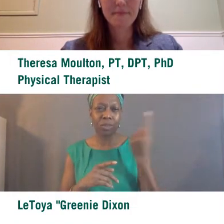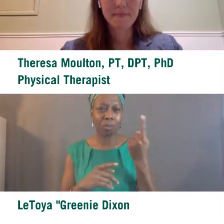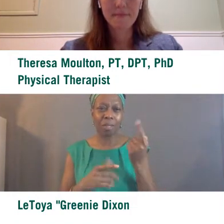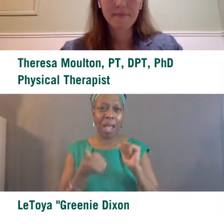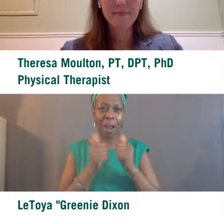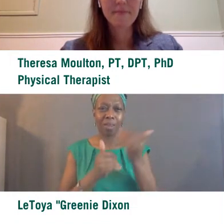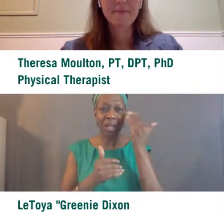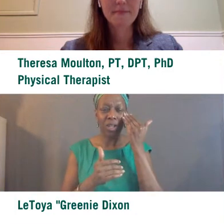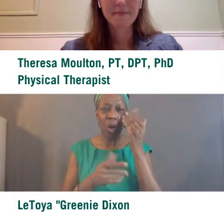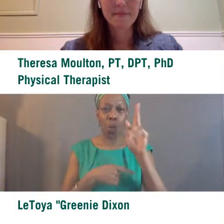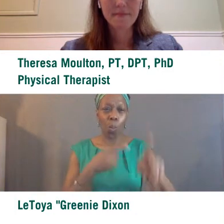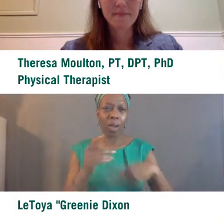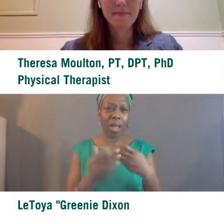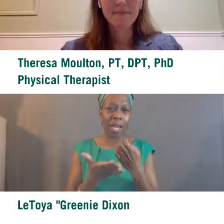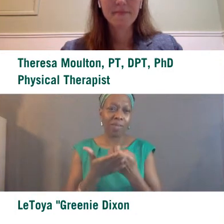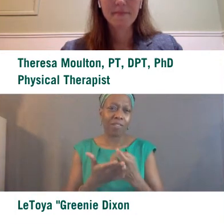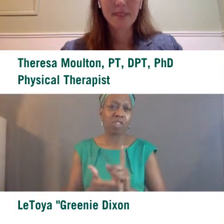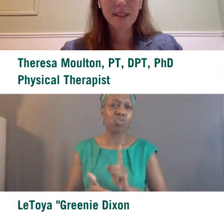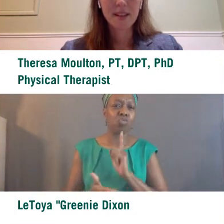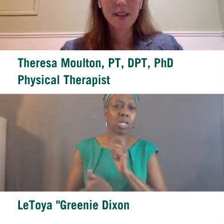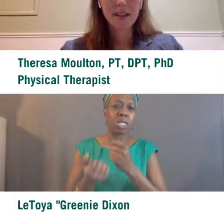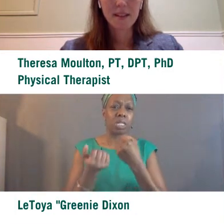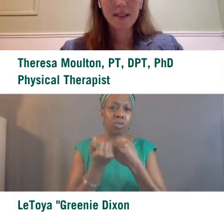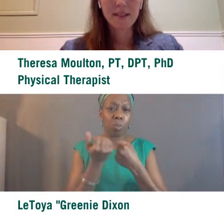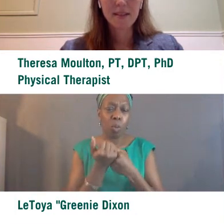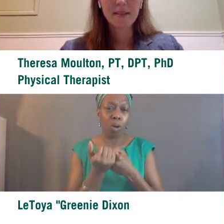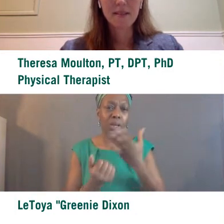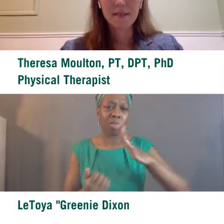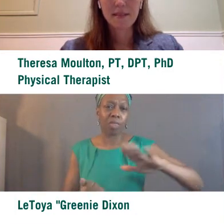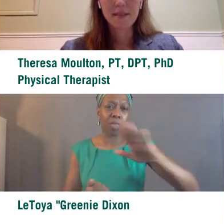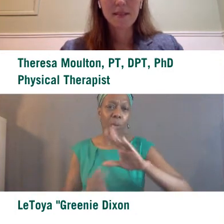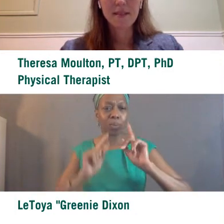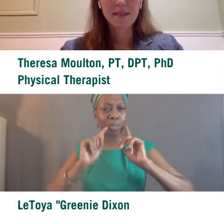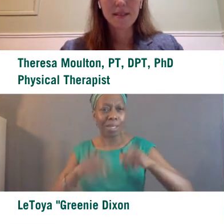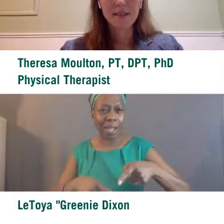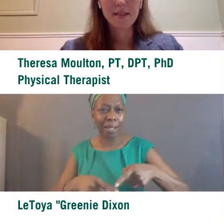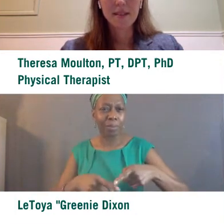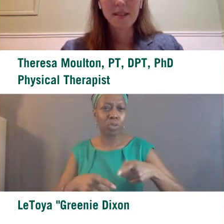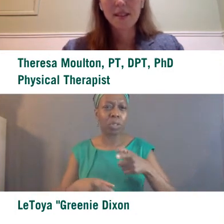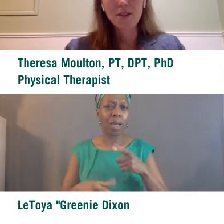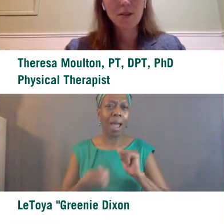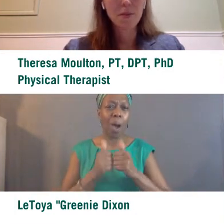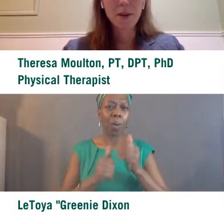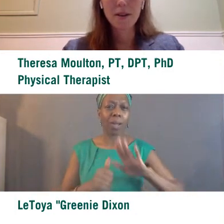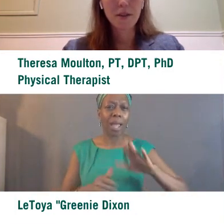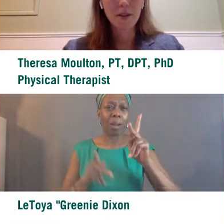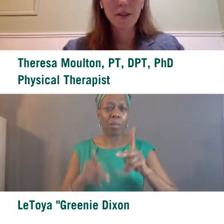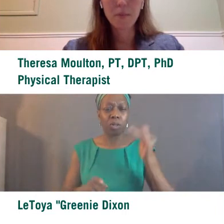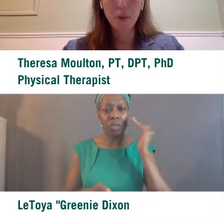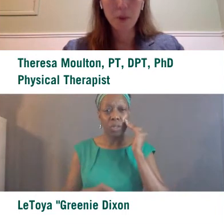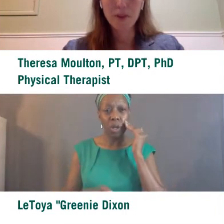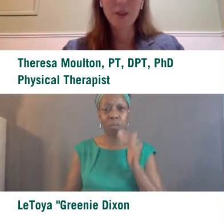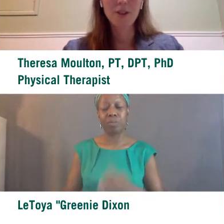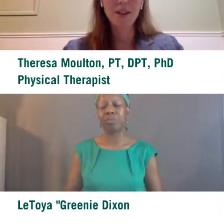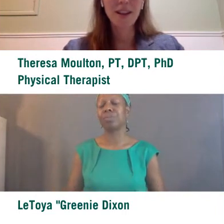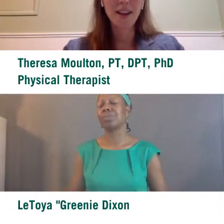is backing up those claims or behind what's being said? Such a wonderful and important question.